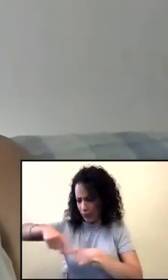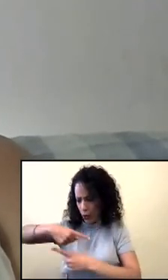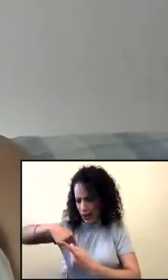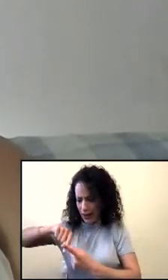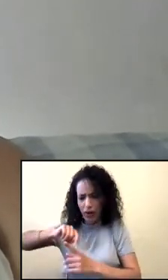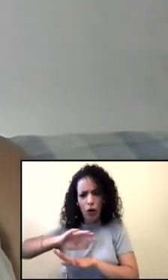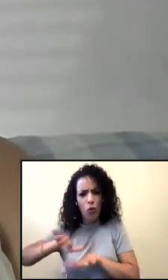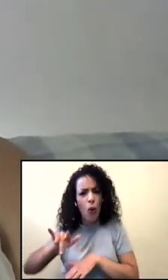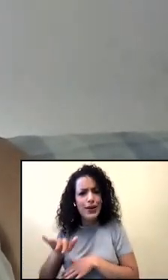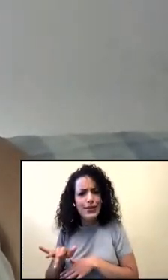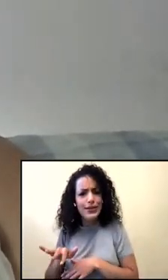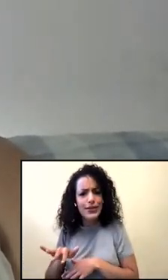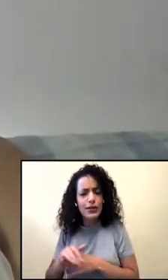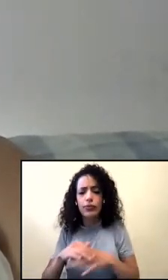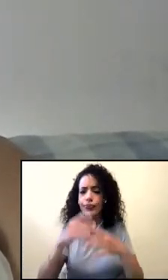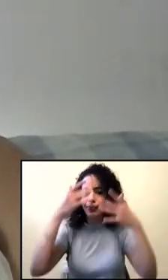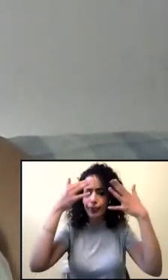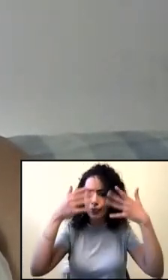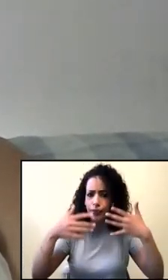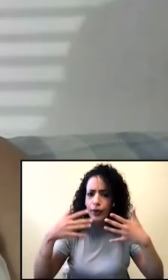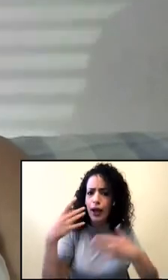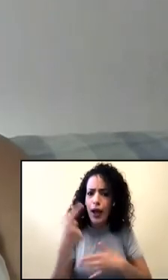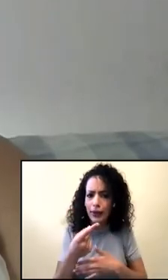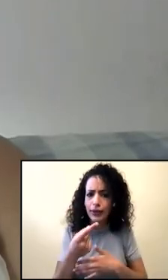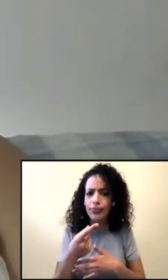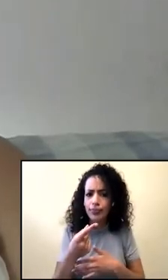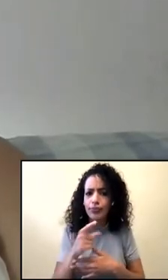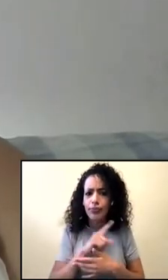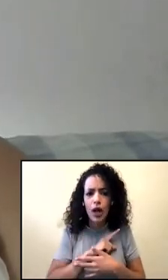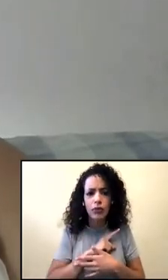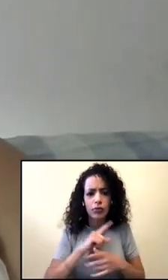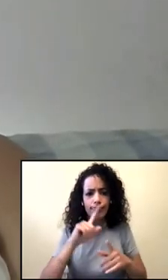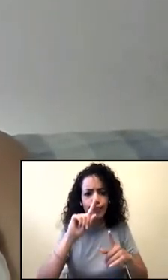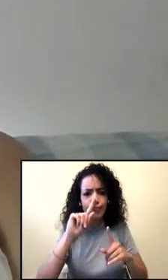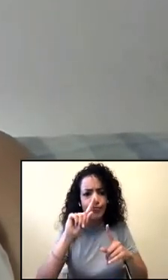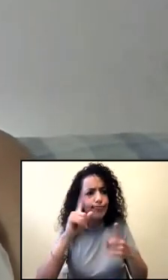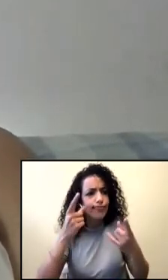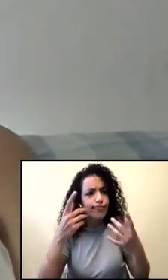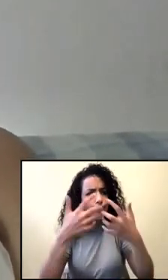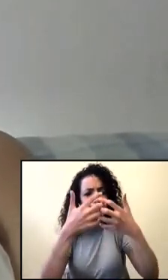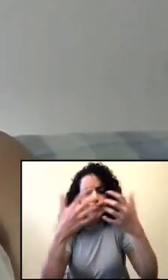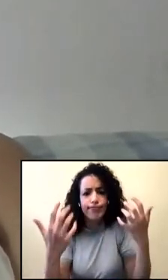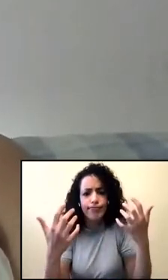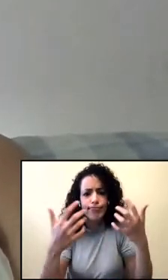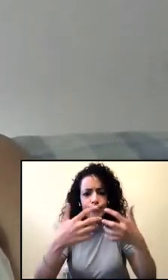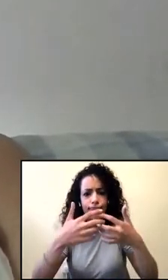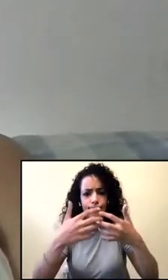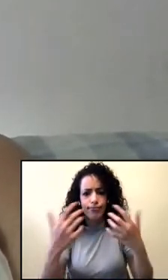there were statistics, but they just were not able to connect the dots, or the context was completely